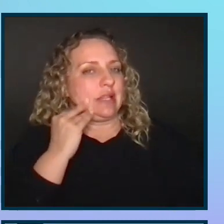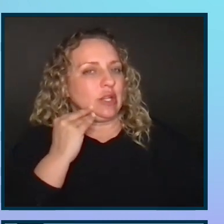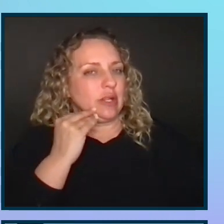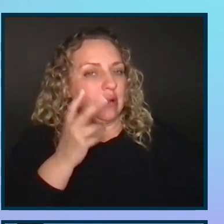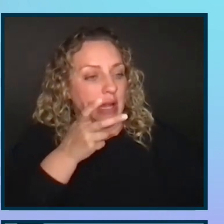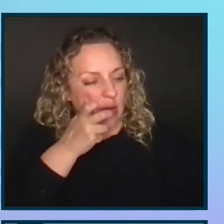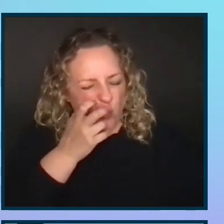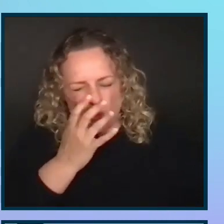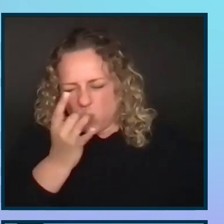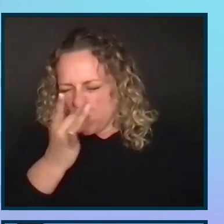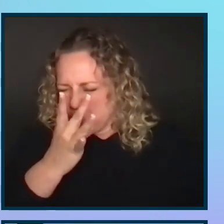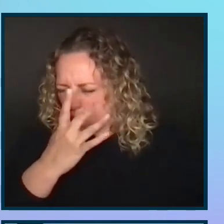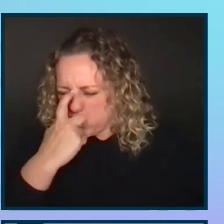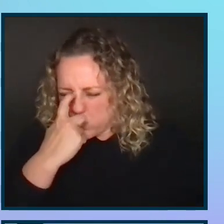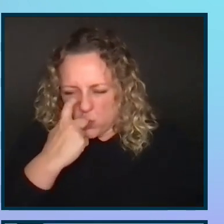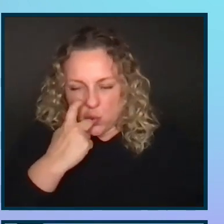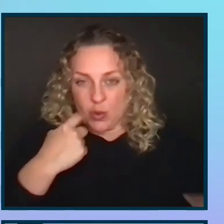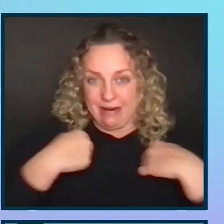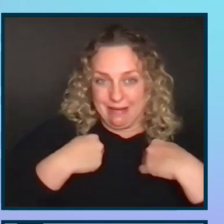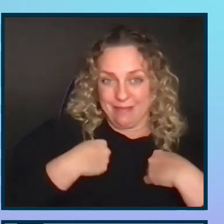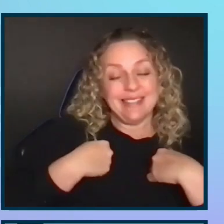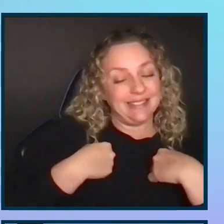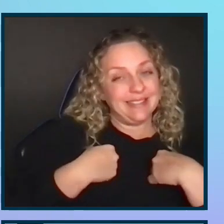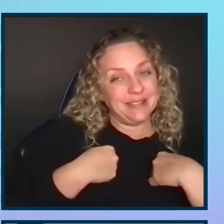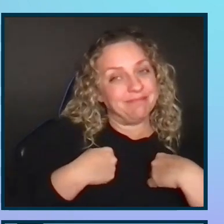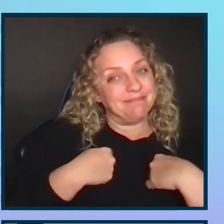I luckily happen to be you one of those users. So I say luckily here,